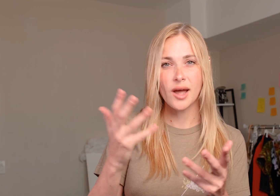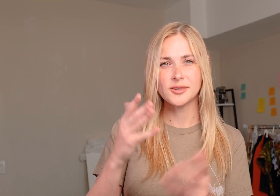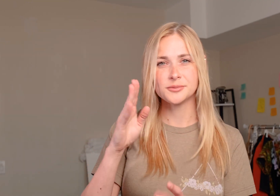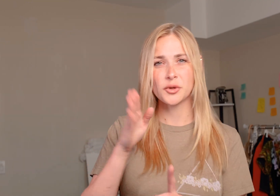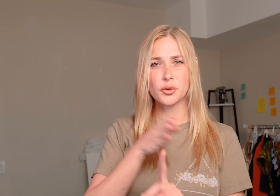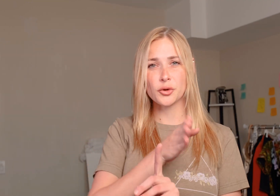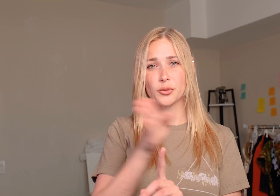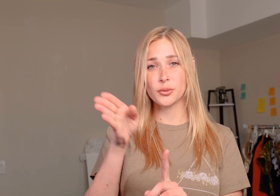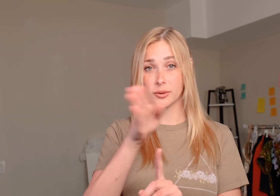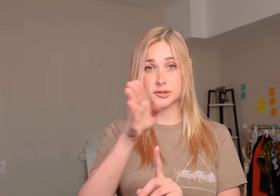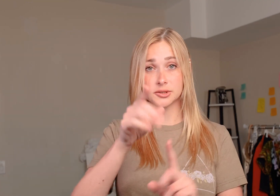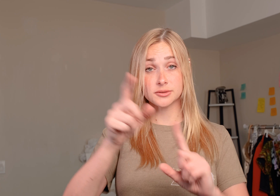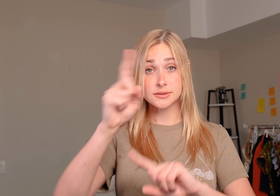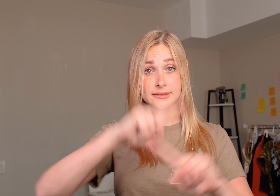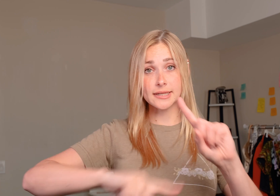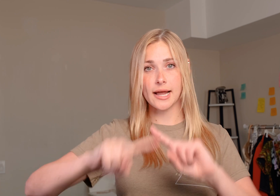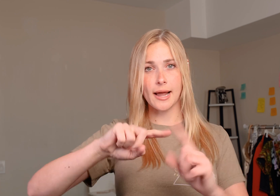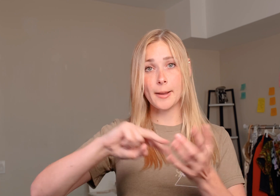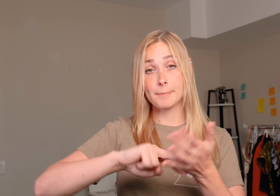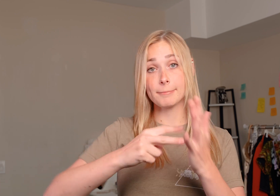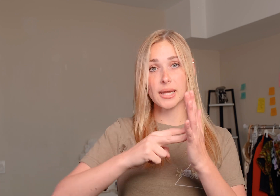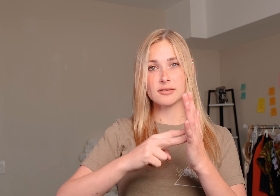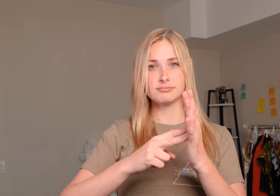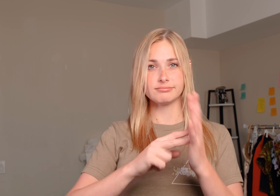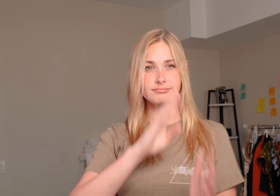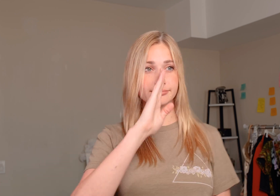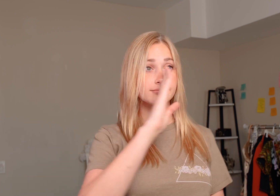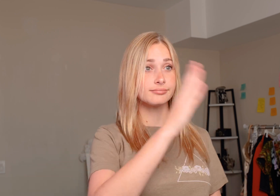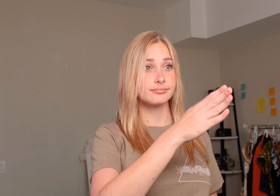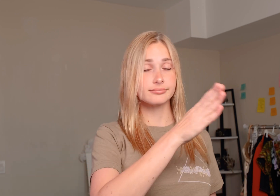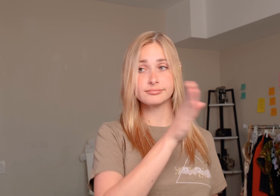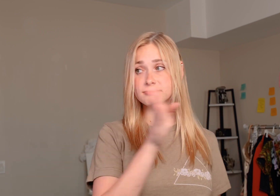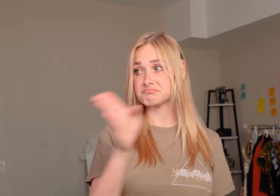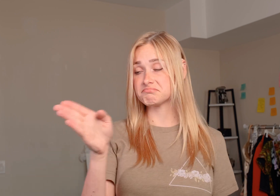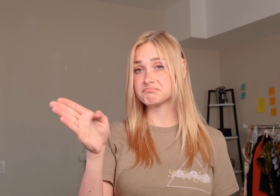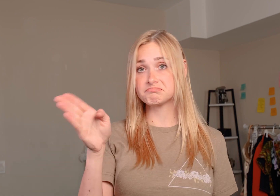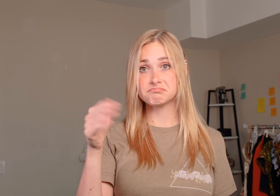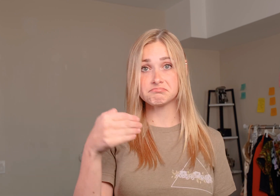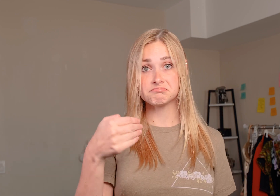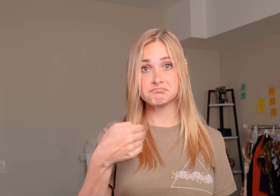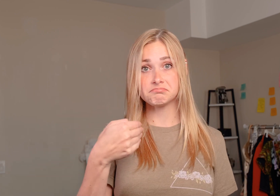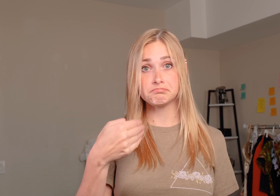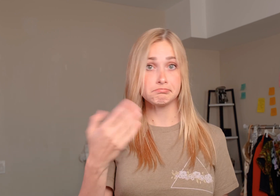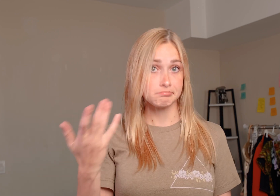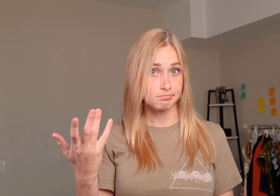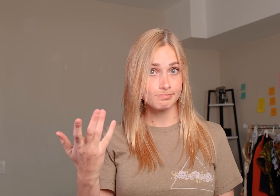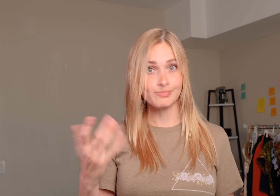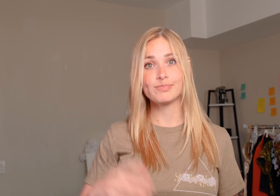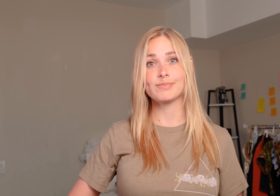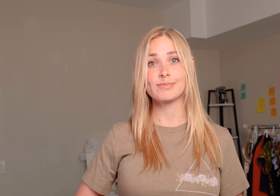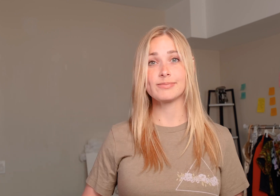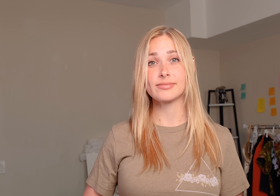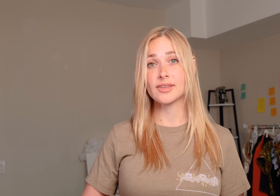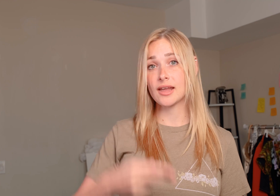The next sign is a directional sign which means you can use this sign to indicate who is helping who This word is: